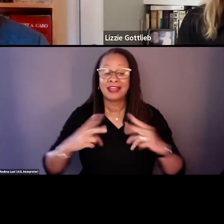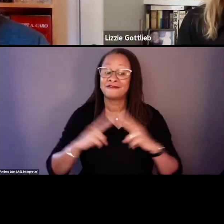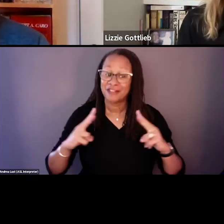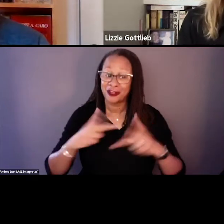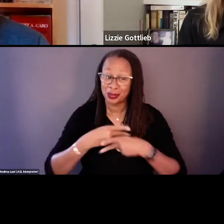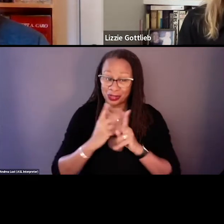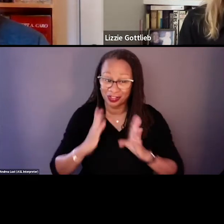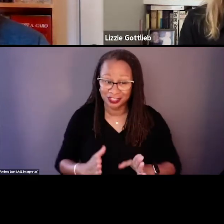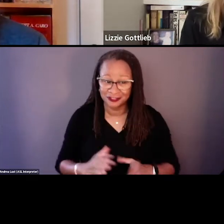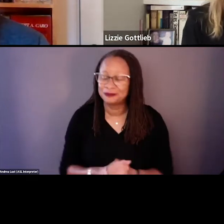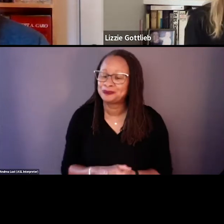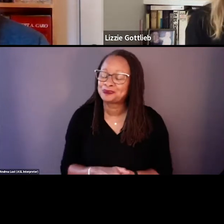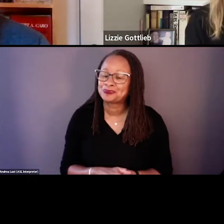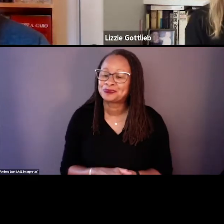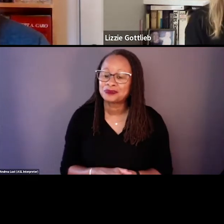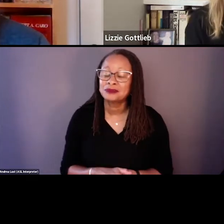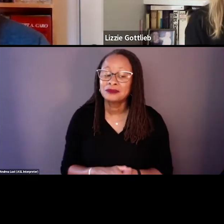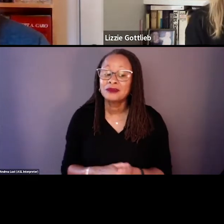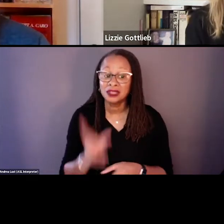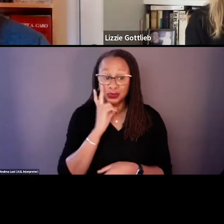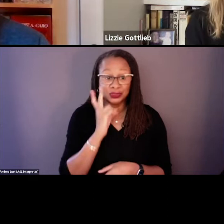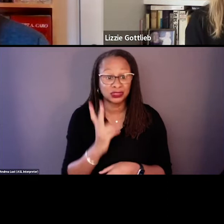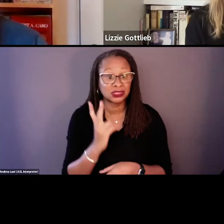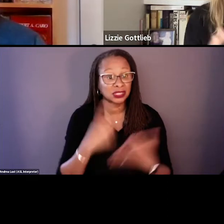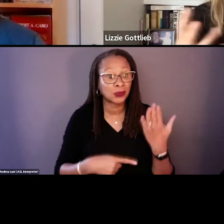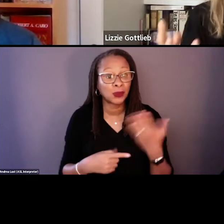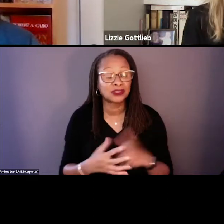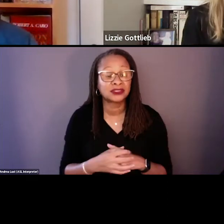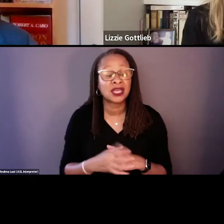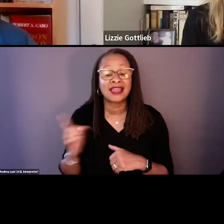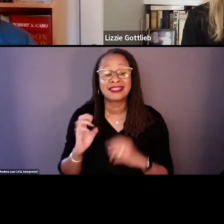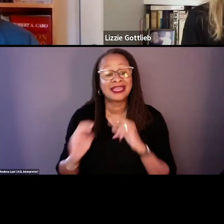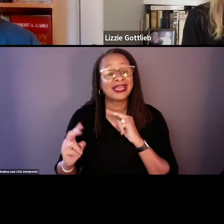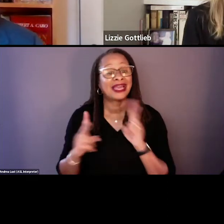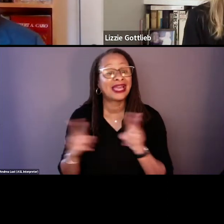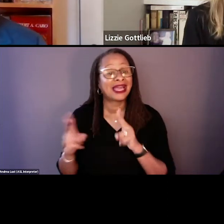and wildly productive. And to see what it- what this-